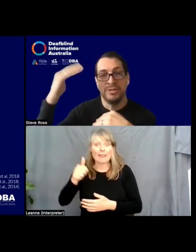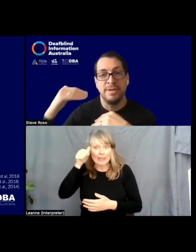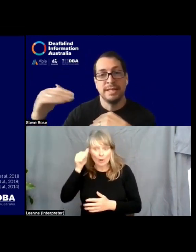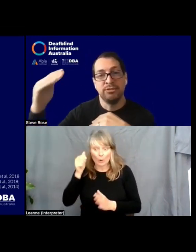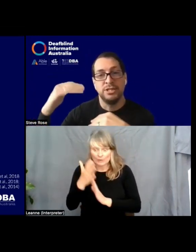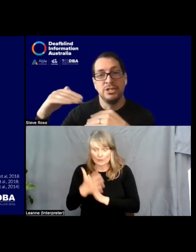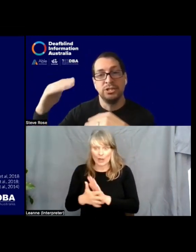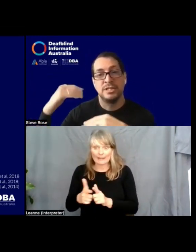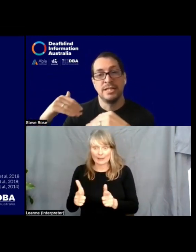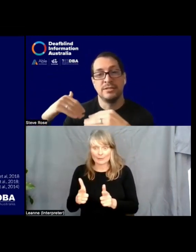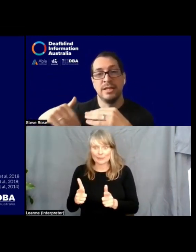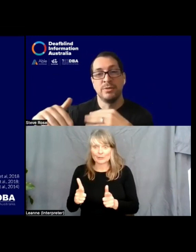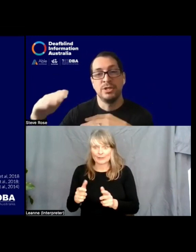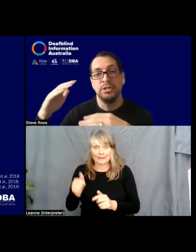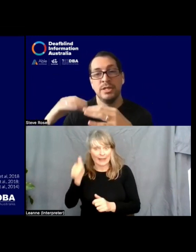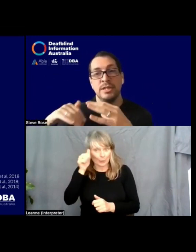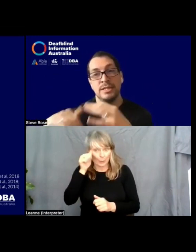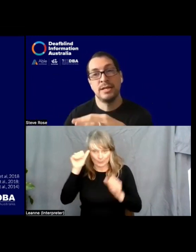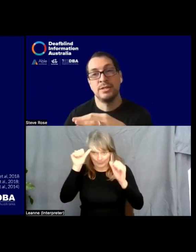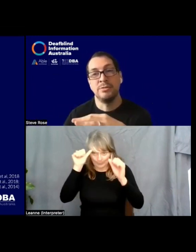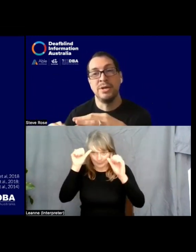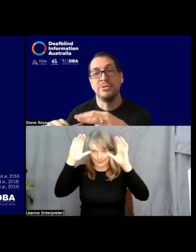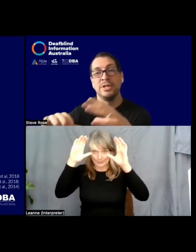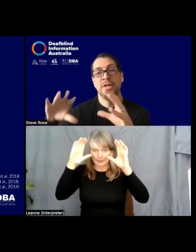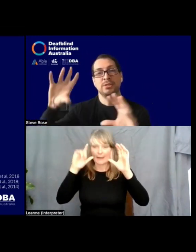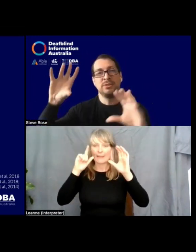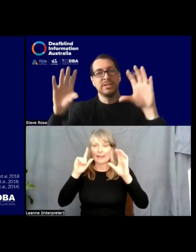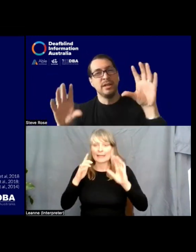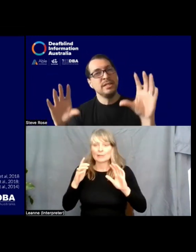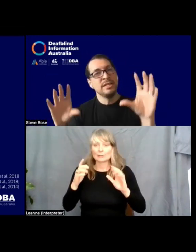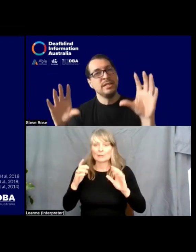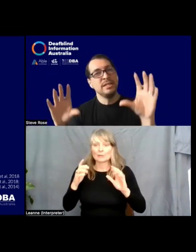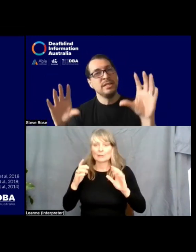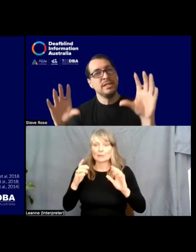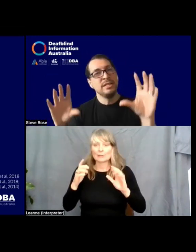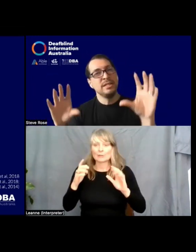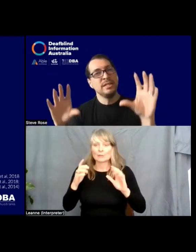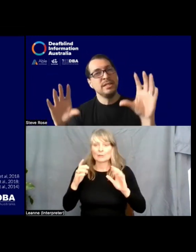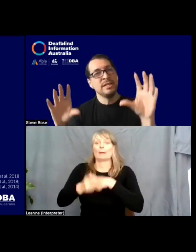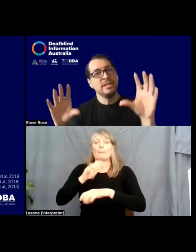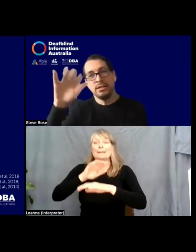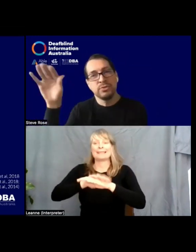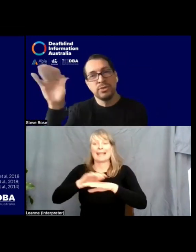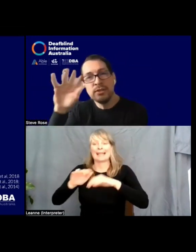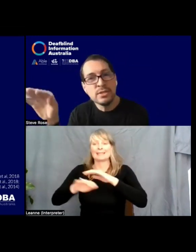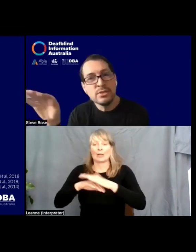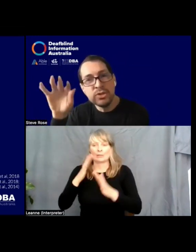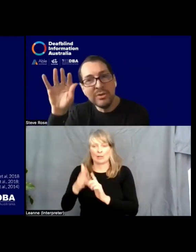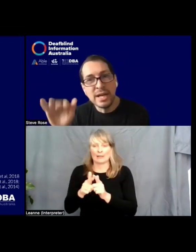do is make the transition to tactile sign language in a tactile mode. So it's a slightly different transition, but there's still two